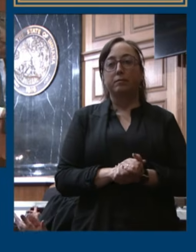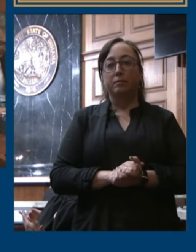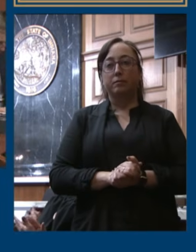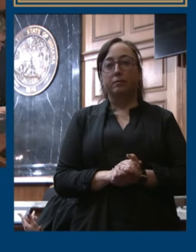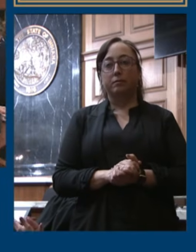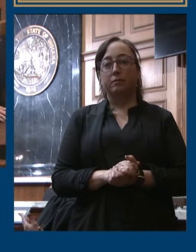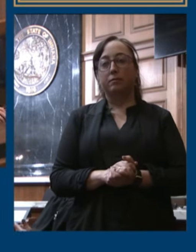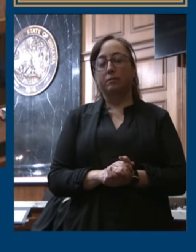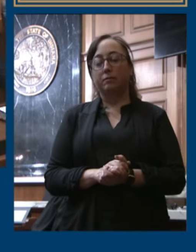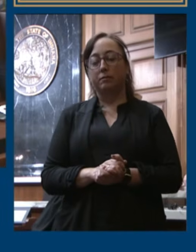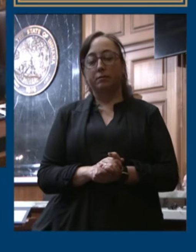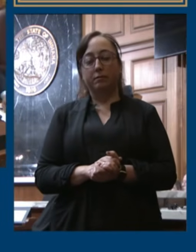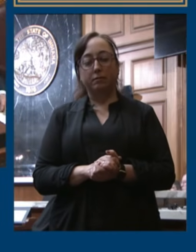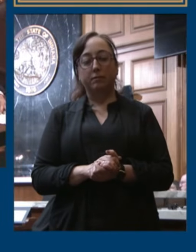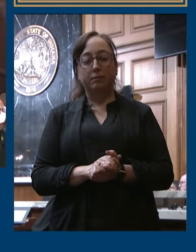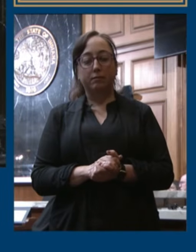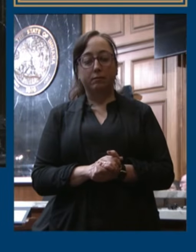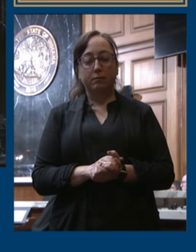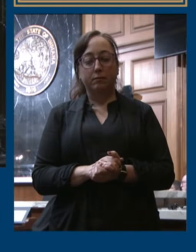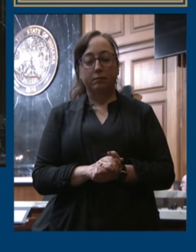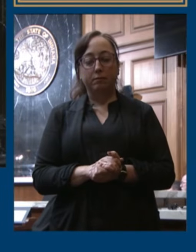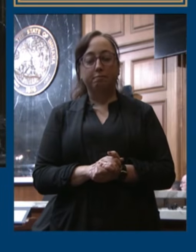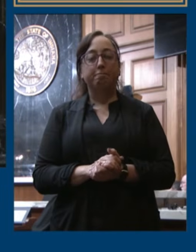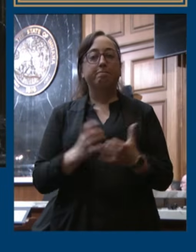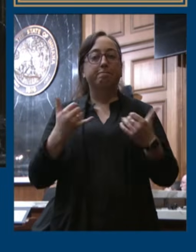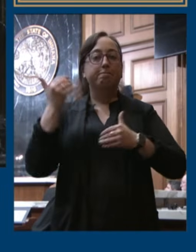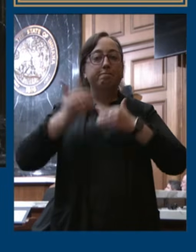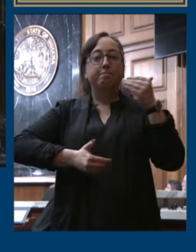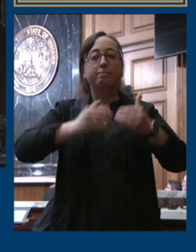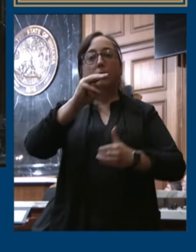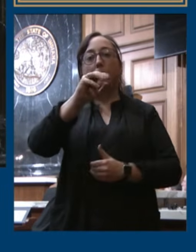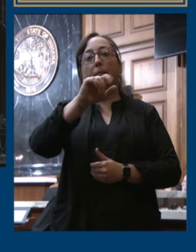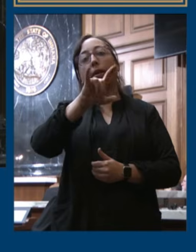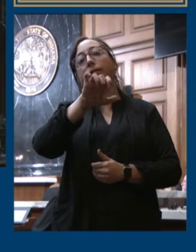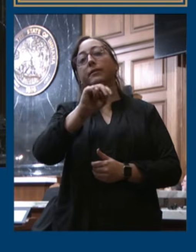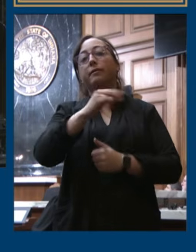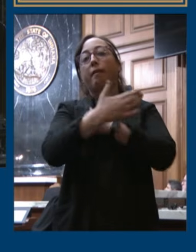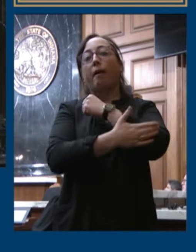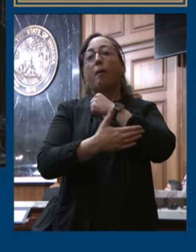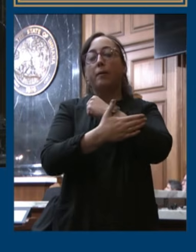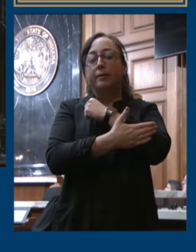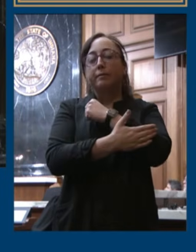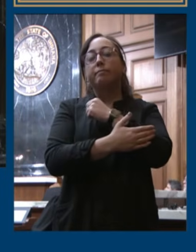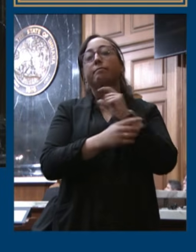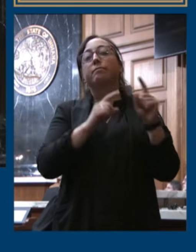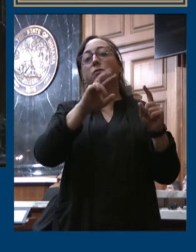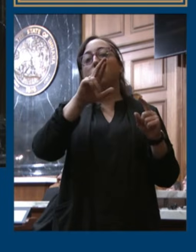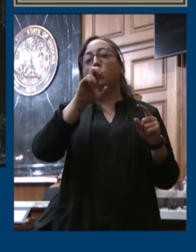OUR JOURNEY CONTINUES TO MADISON COUNTY WHERE PROSECUTOR RODNEY CUMMINGS JUST LAST YEAR, AND